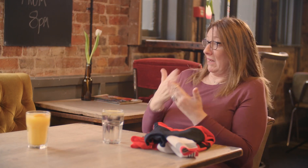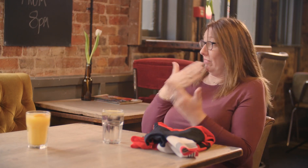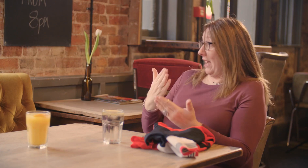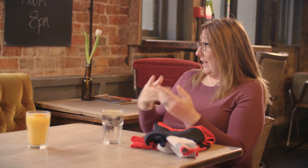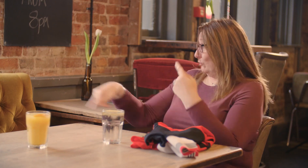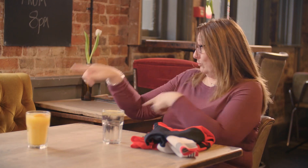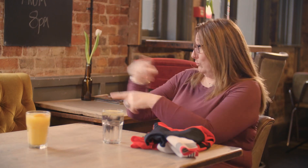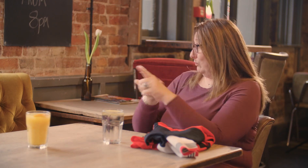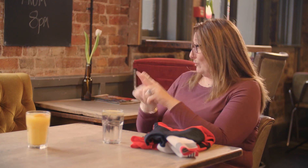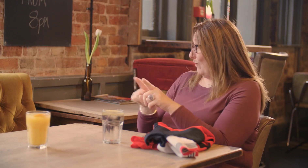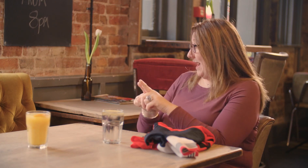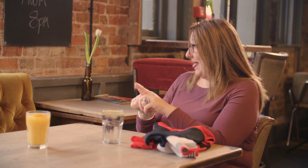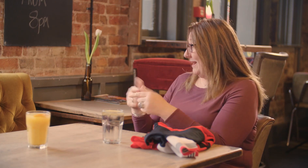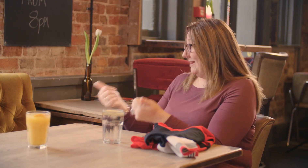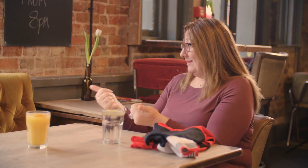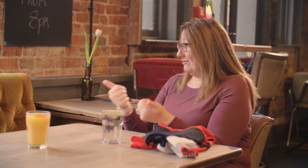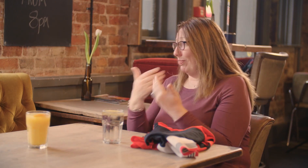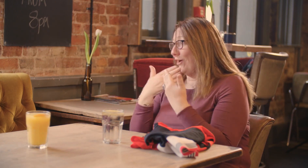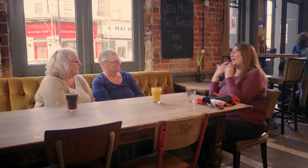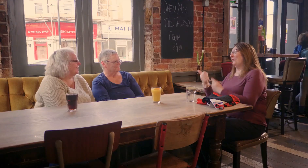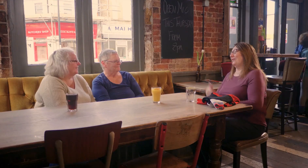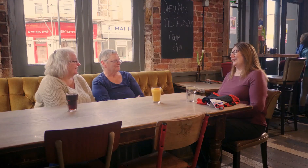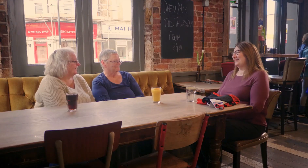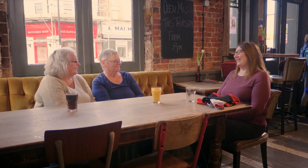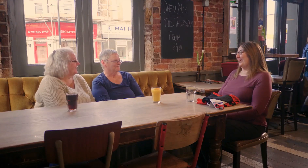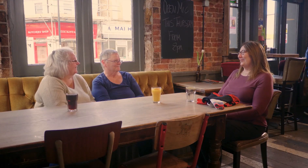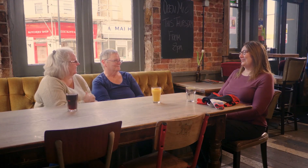and I have to say a big thank-you to you both for your help along the way!